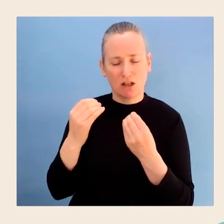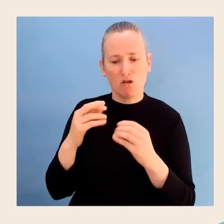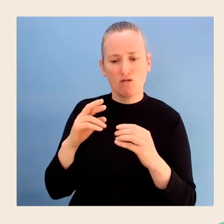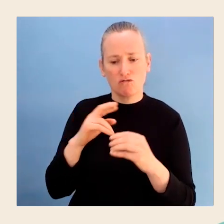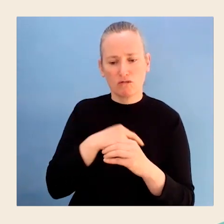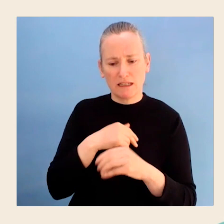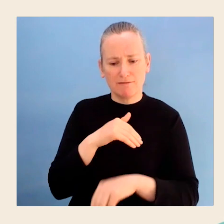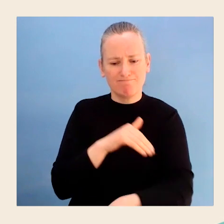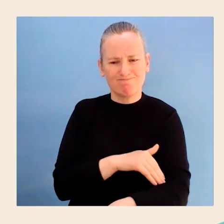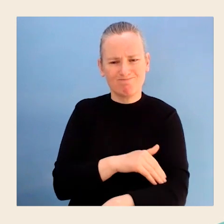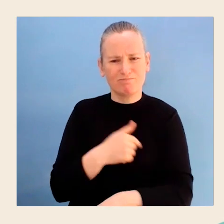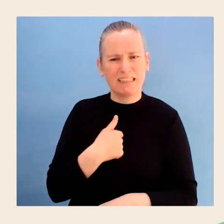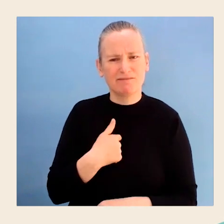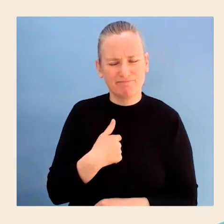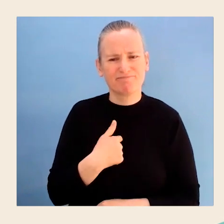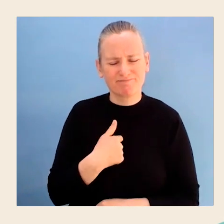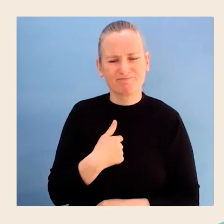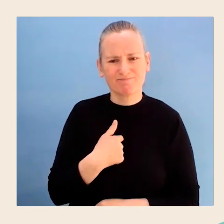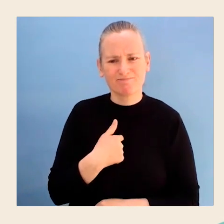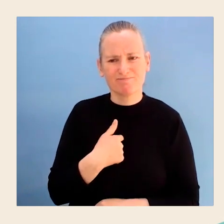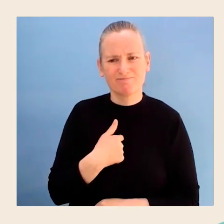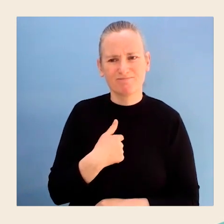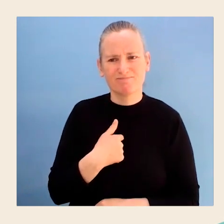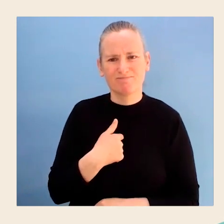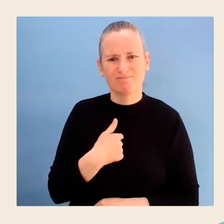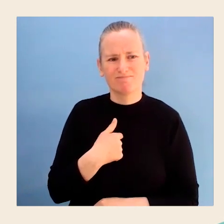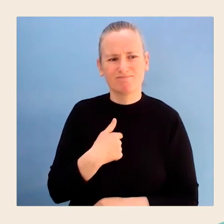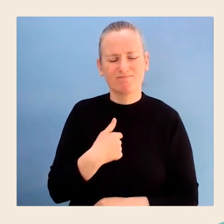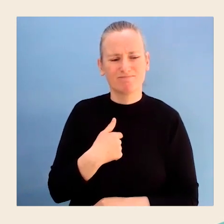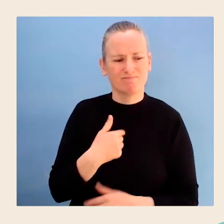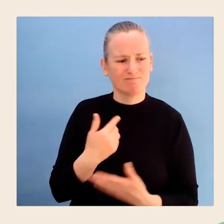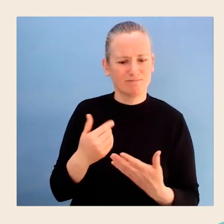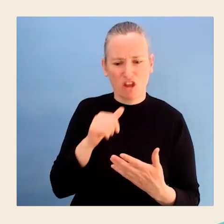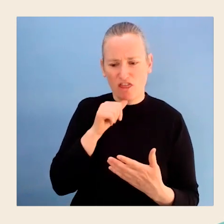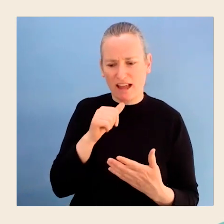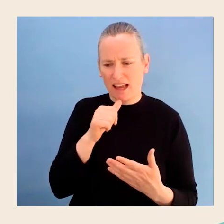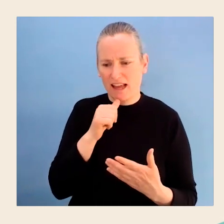that there's not really any history of the here and now.